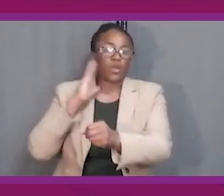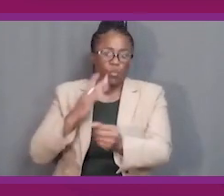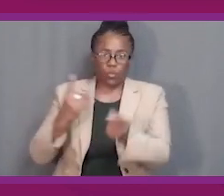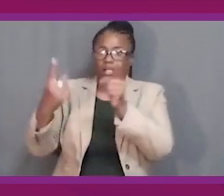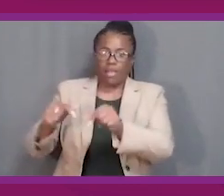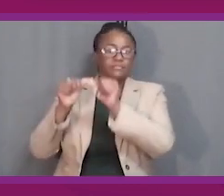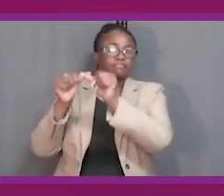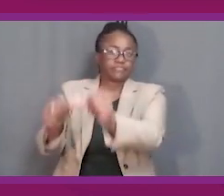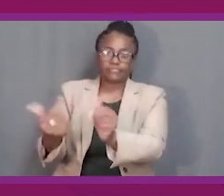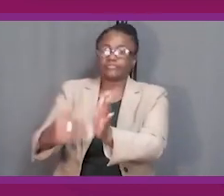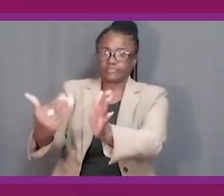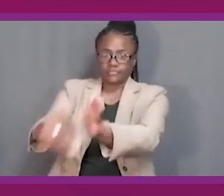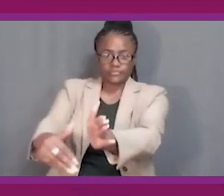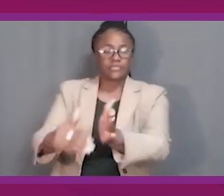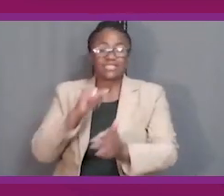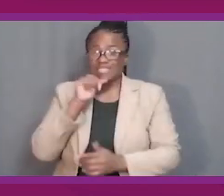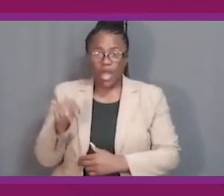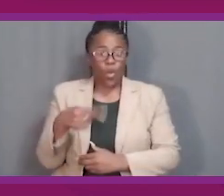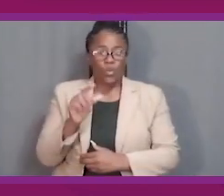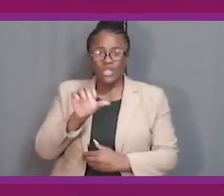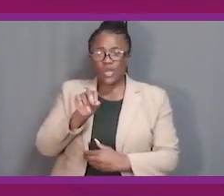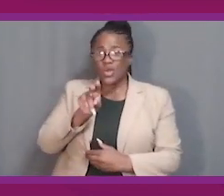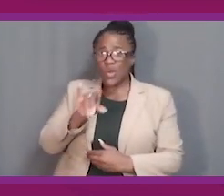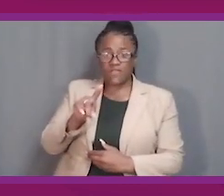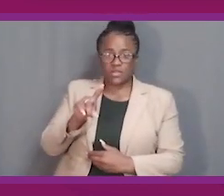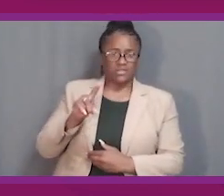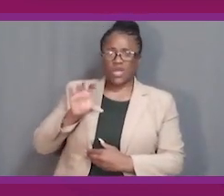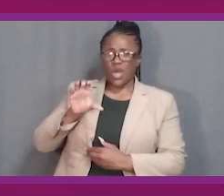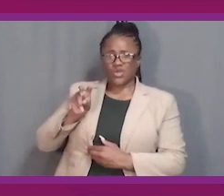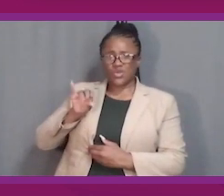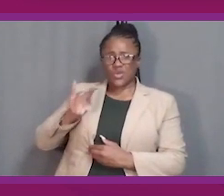and we know that COVID is also creating so many more disabled people around the world as well.